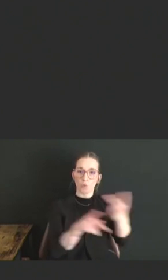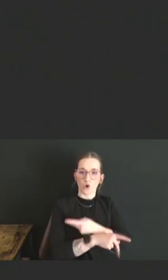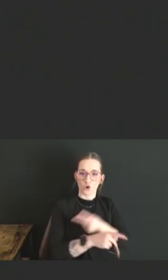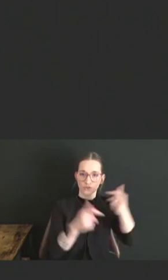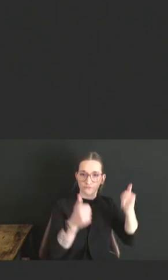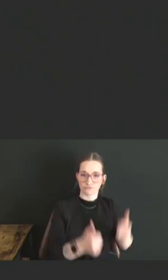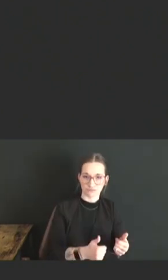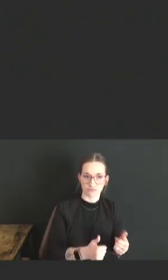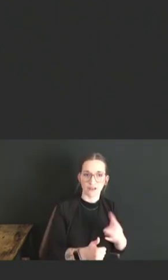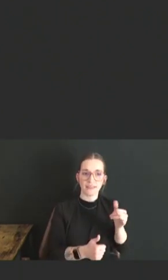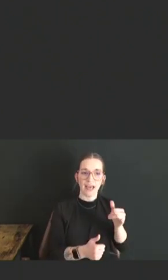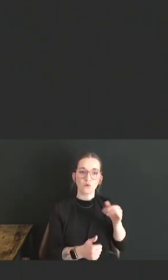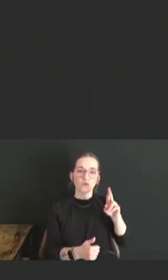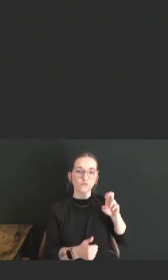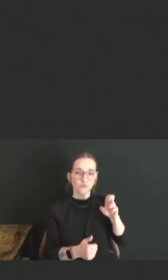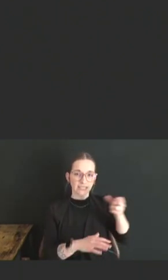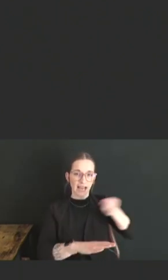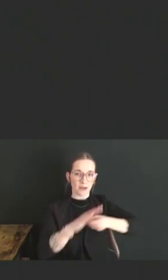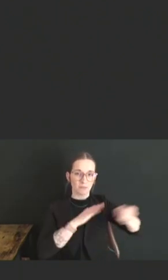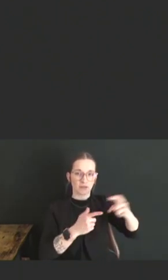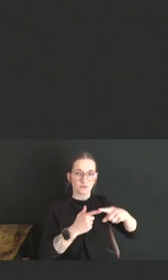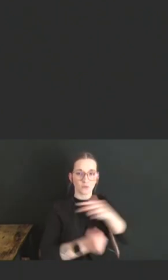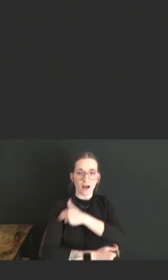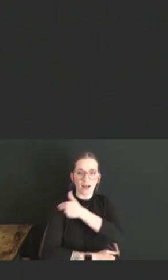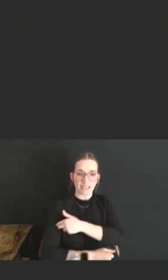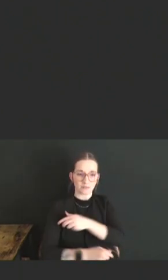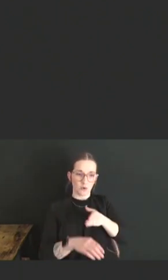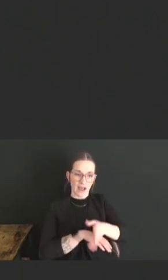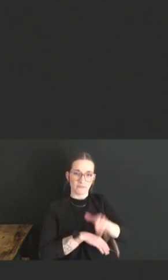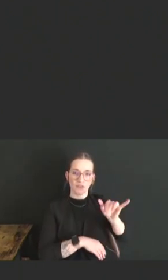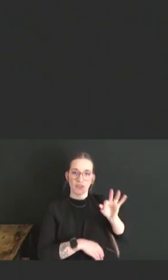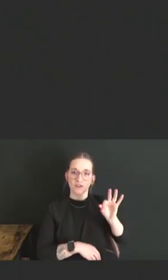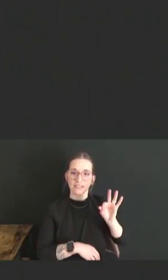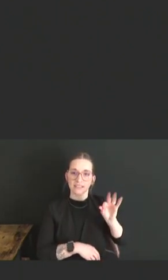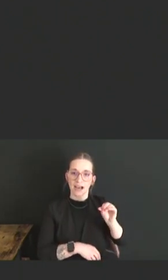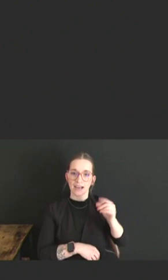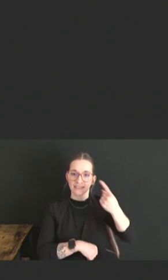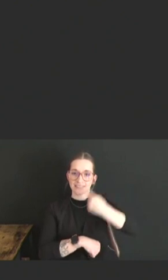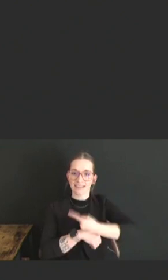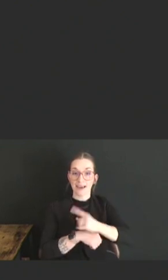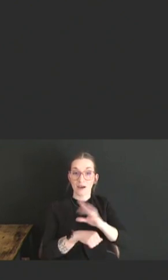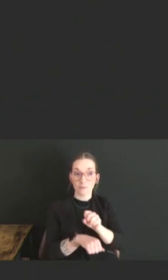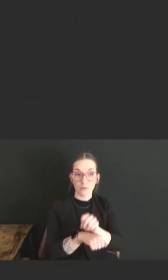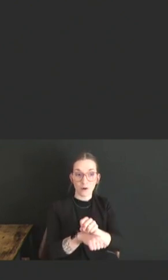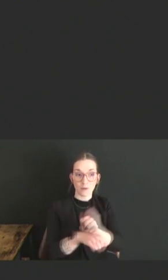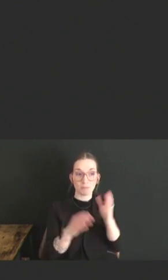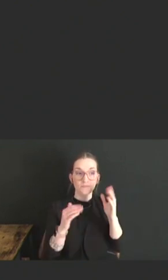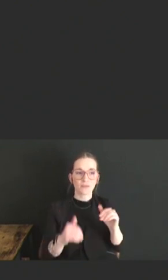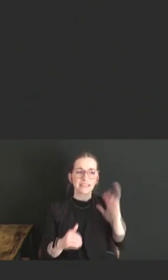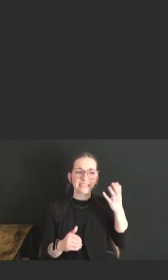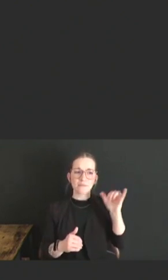since the 90-day survey. There did not appear to be a single test that was indicative of recovery,